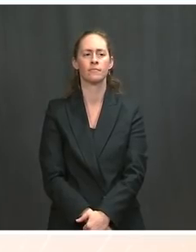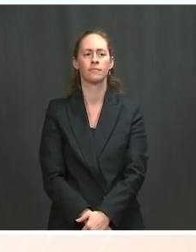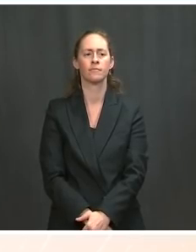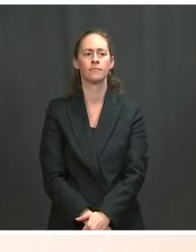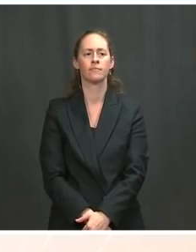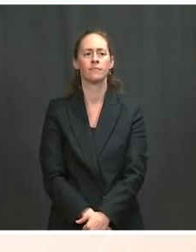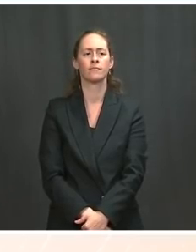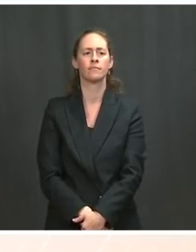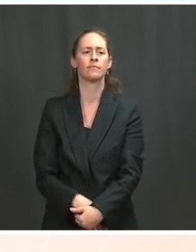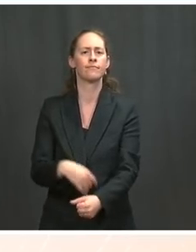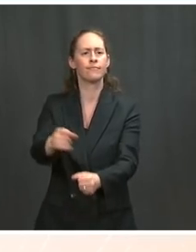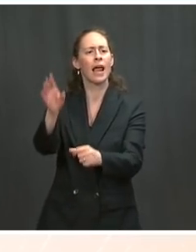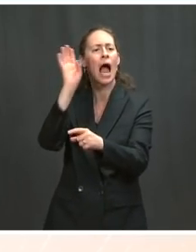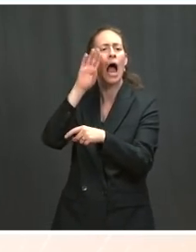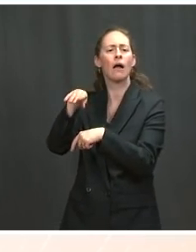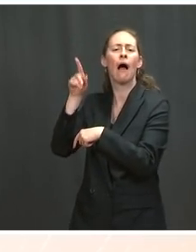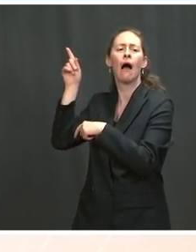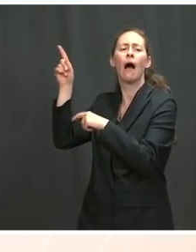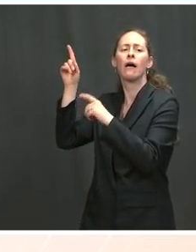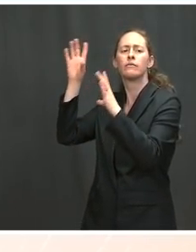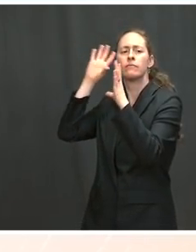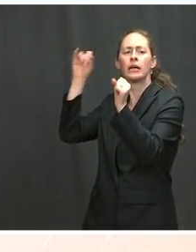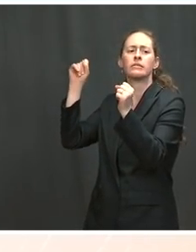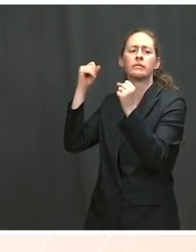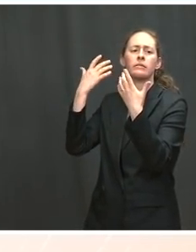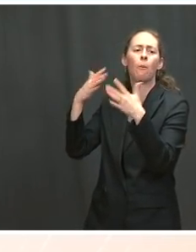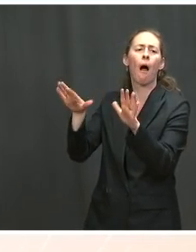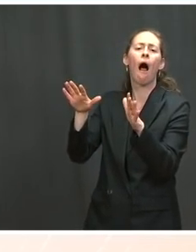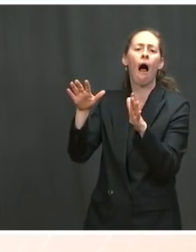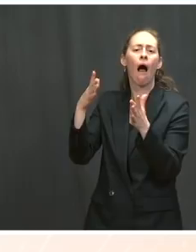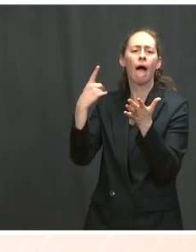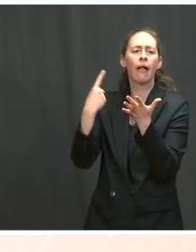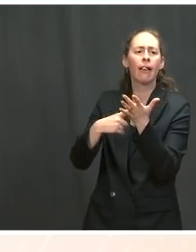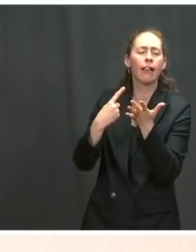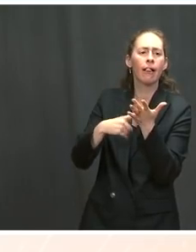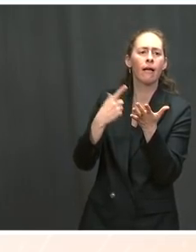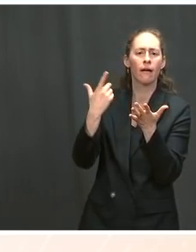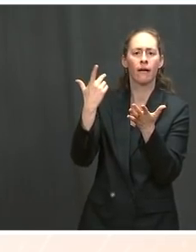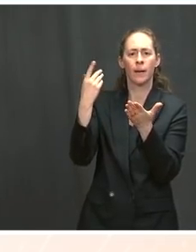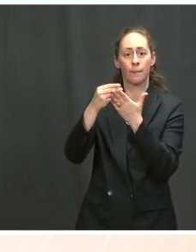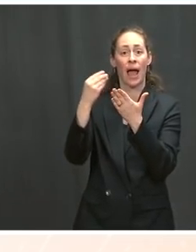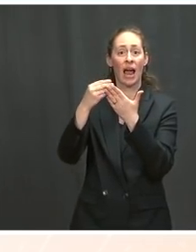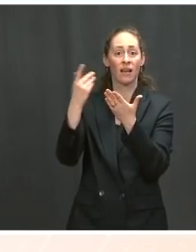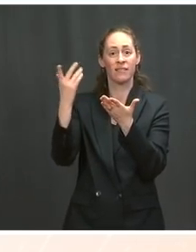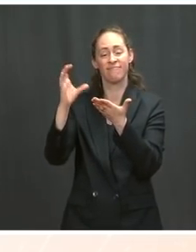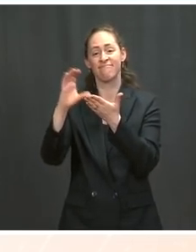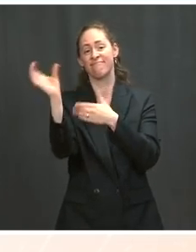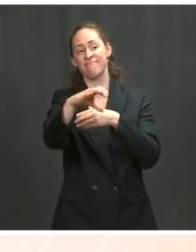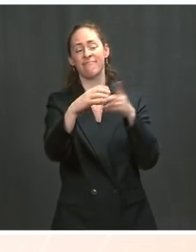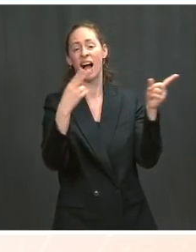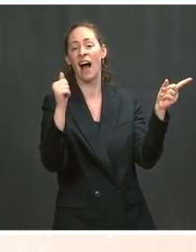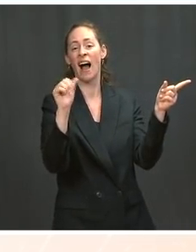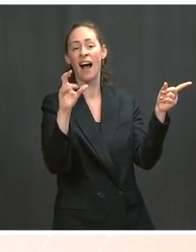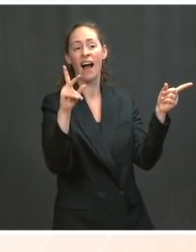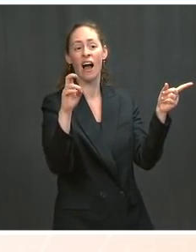but, just to put it a little bit more broadly, was the administration aware at all whether a payment or not was made? Ms. Psaki: I'm just not going to have any more on that.